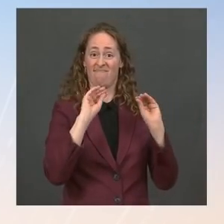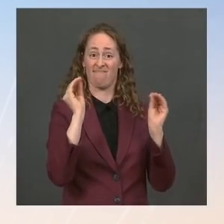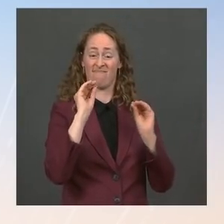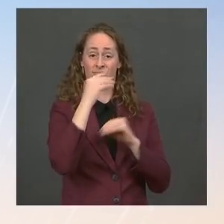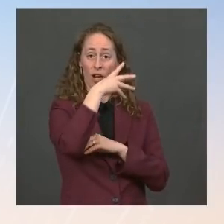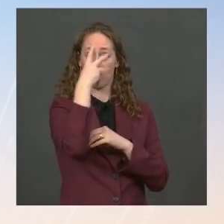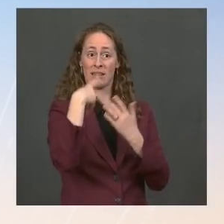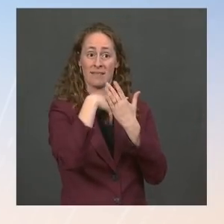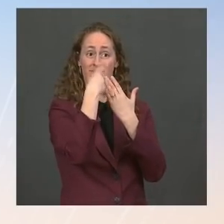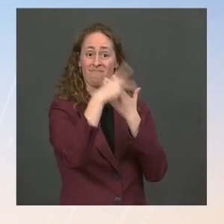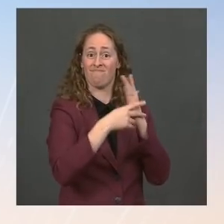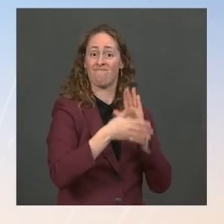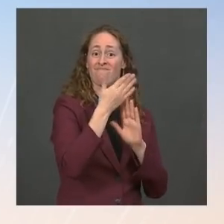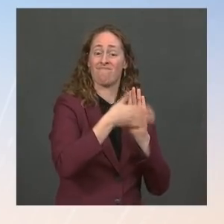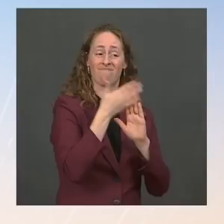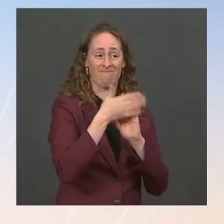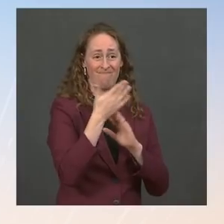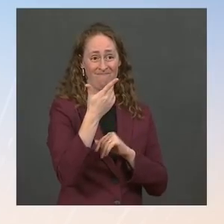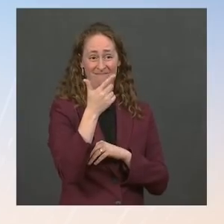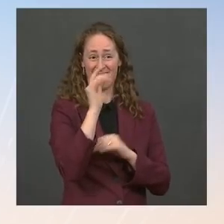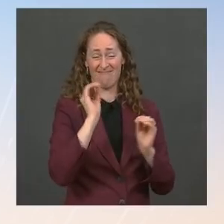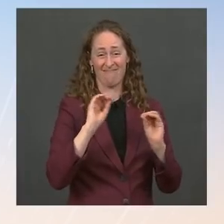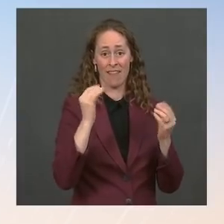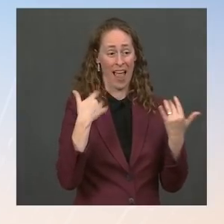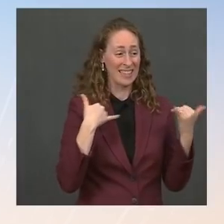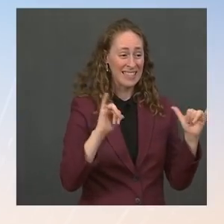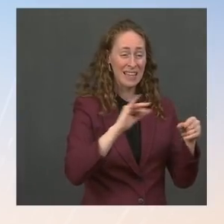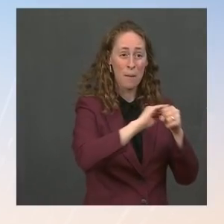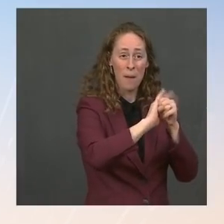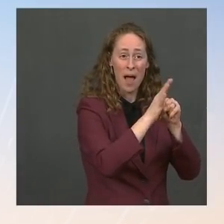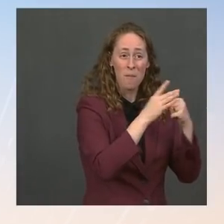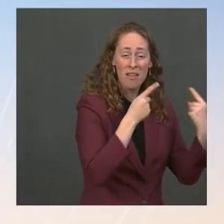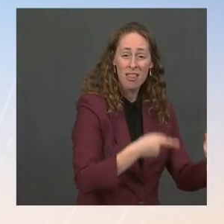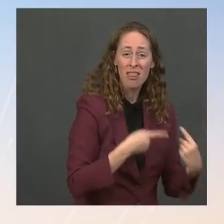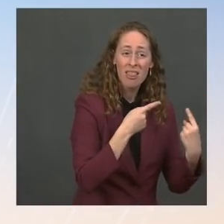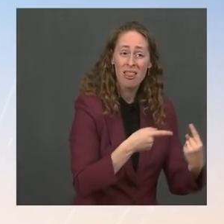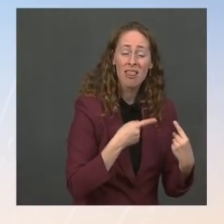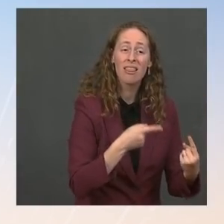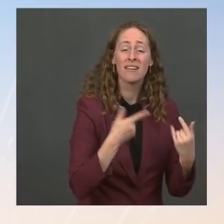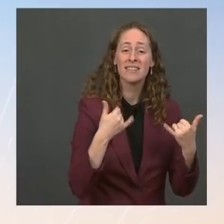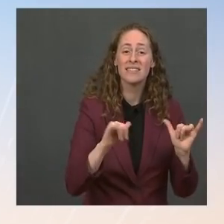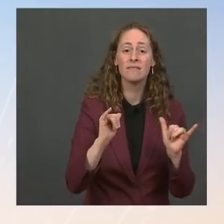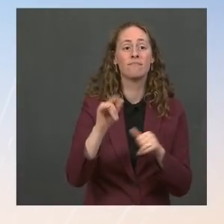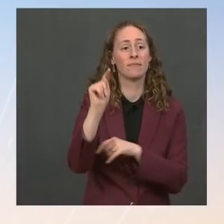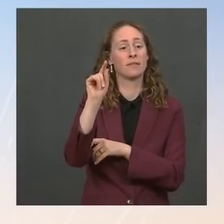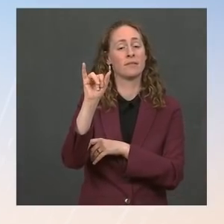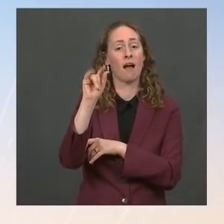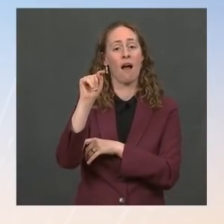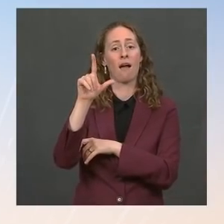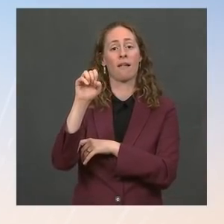including there is still a pandemic and Title 42 remains in place. And these are the steps that we're taking in part